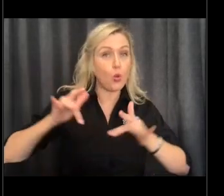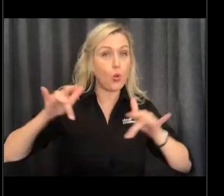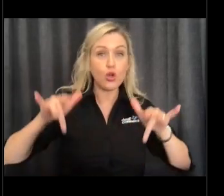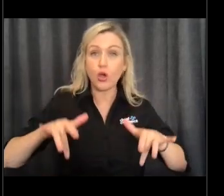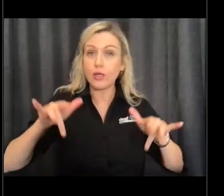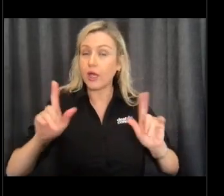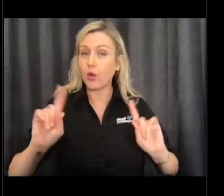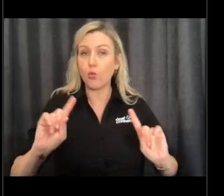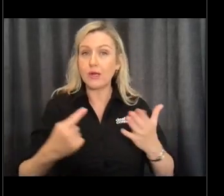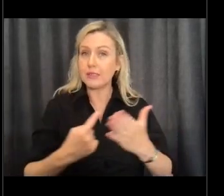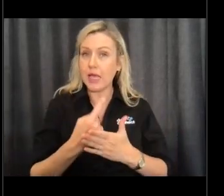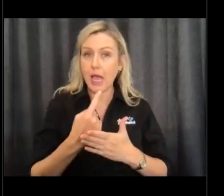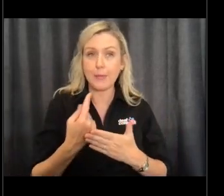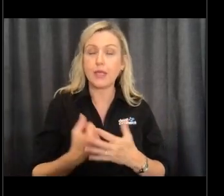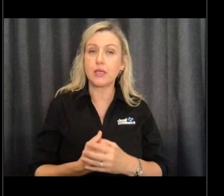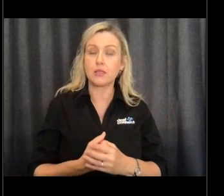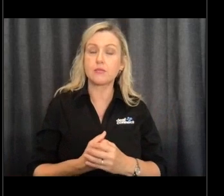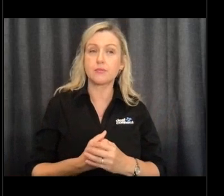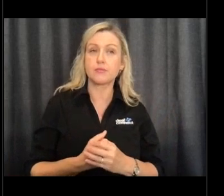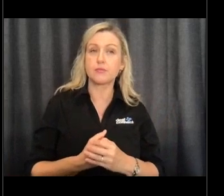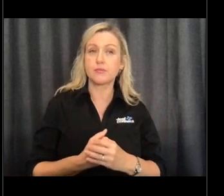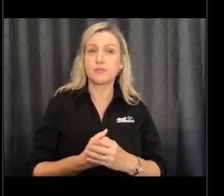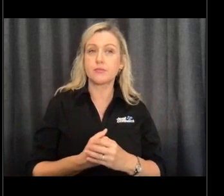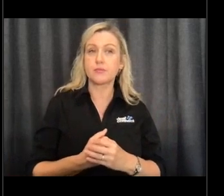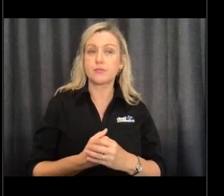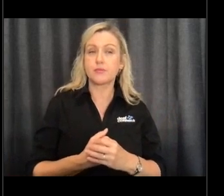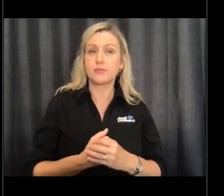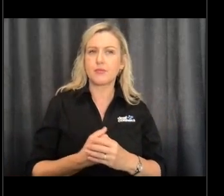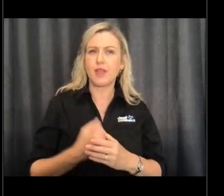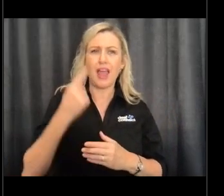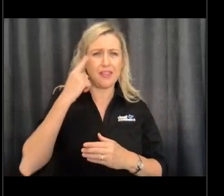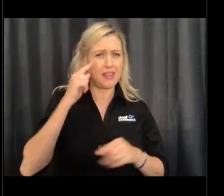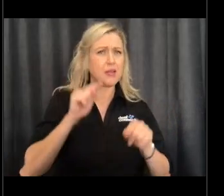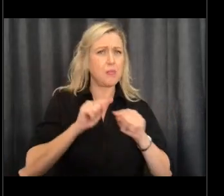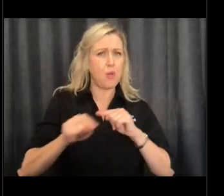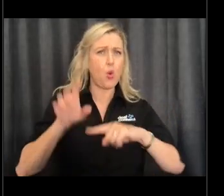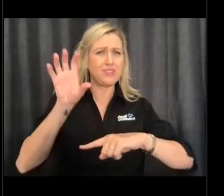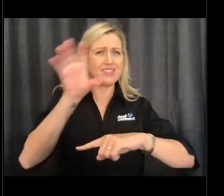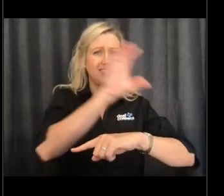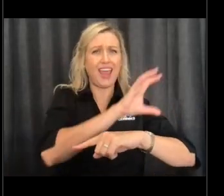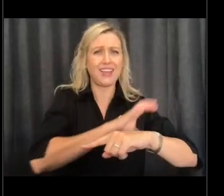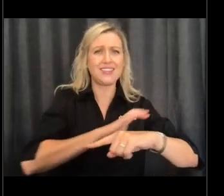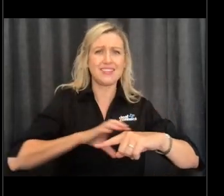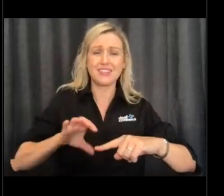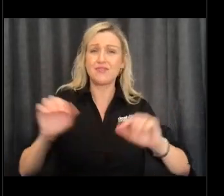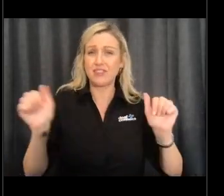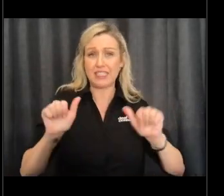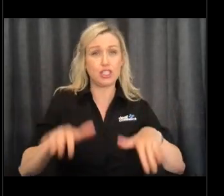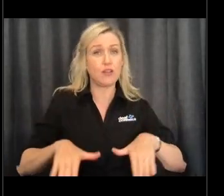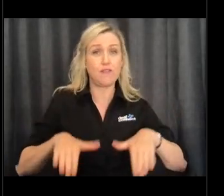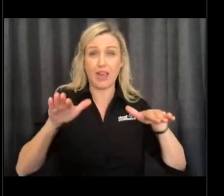had - I'm pretty sure floods in just about every state and territory in Australia and